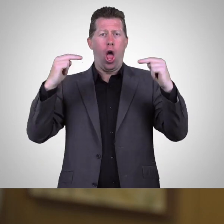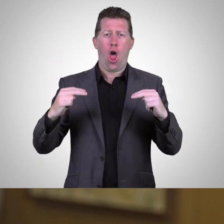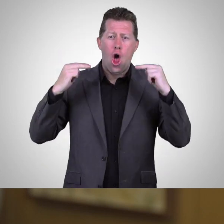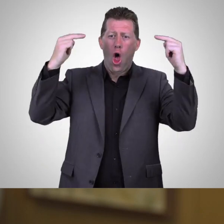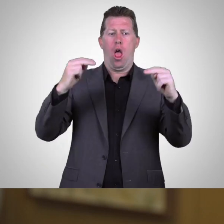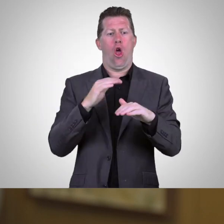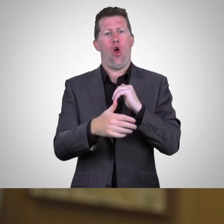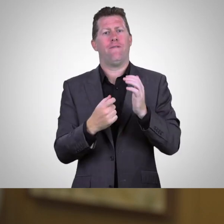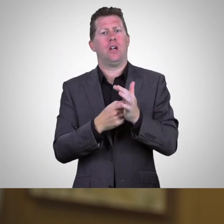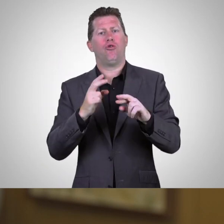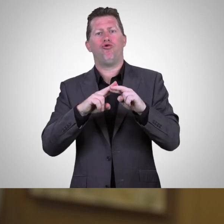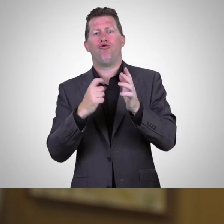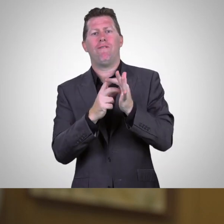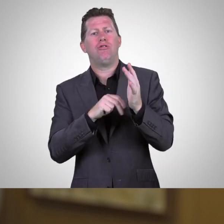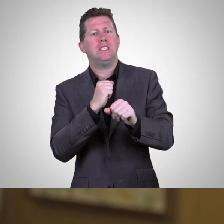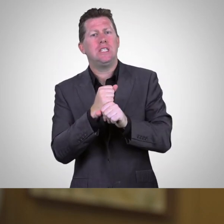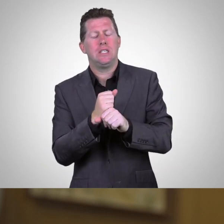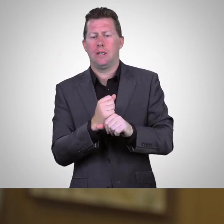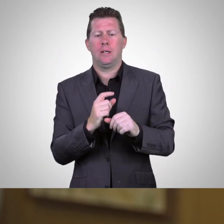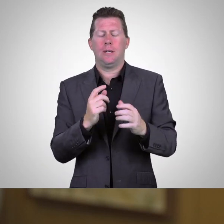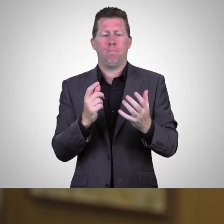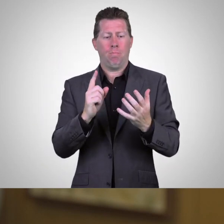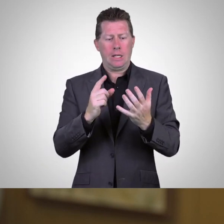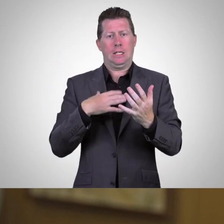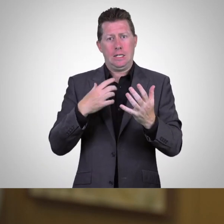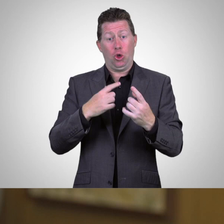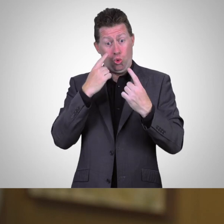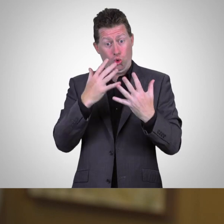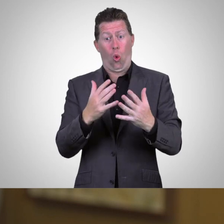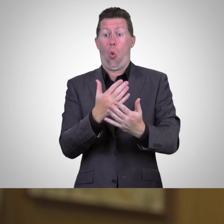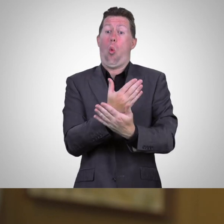say referencing or something like that, but that other... that all the skills and knowledge that